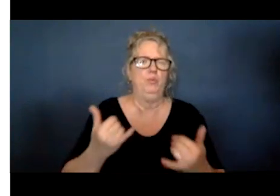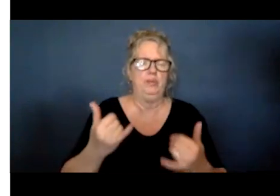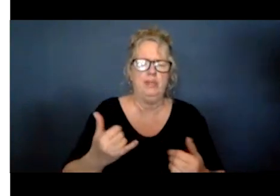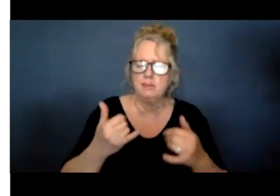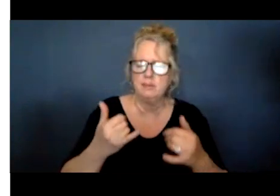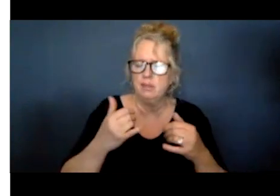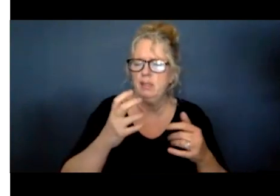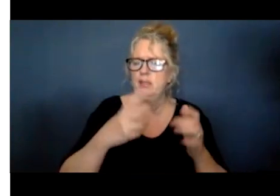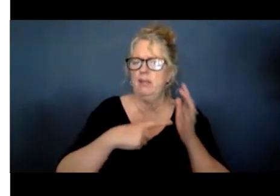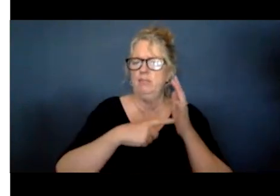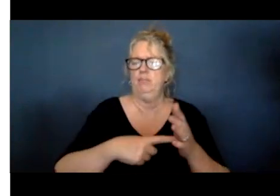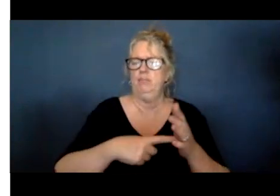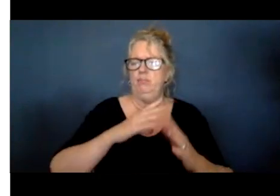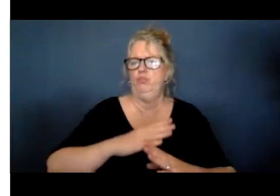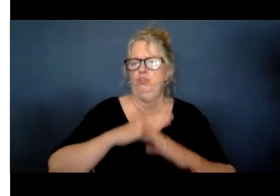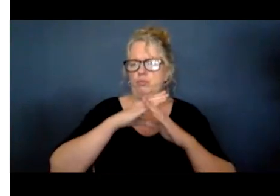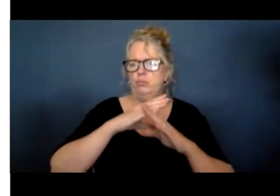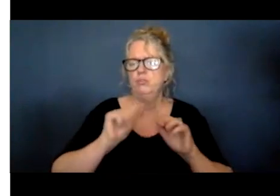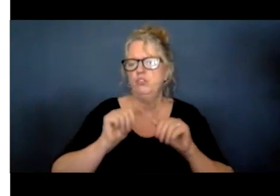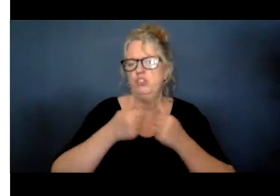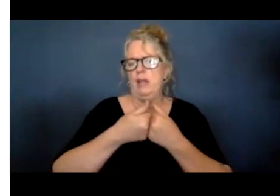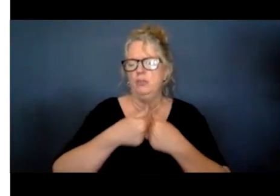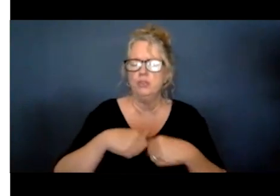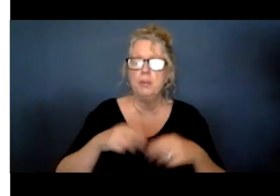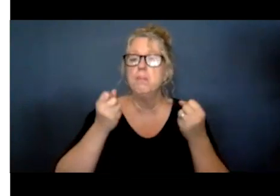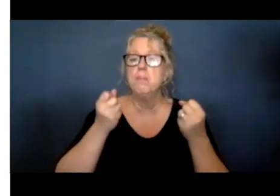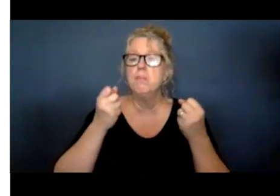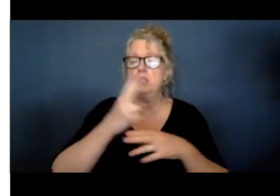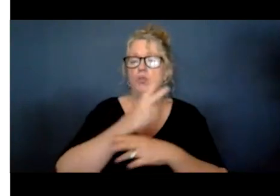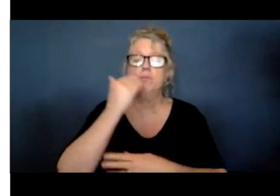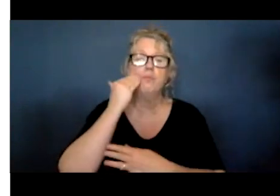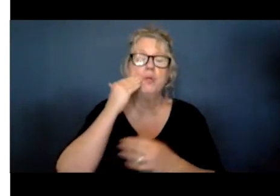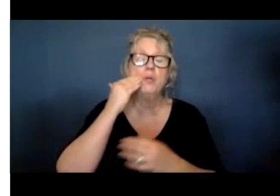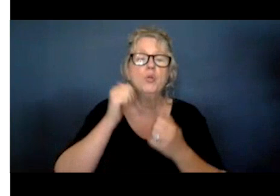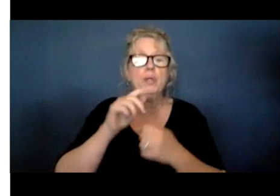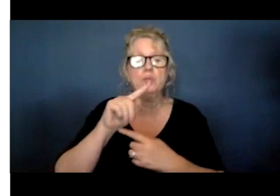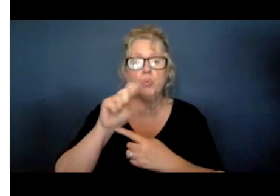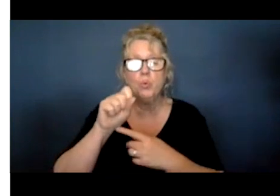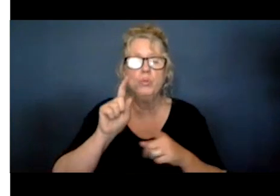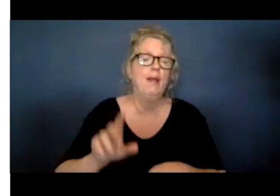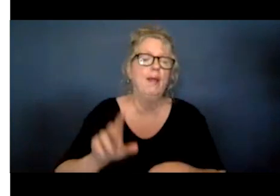present challenges. While many users are familiar with tools like Microsoft Word,